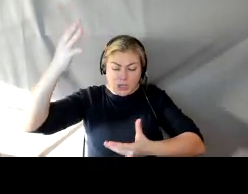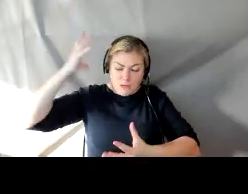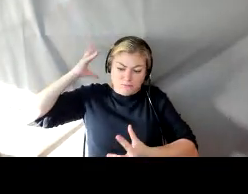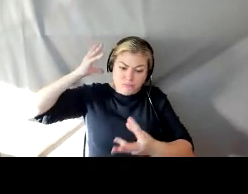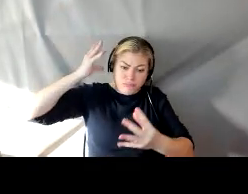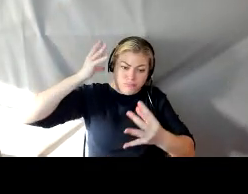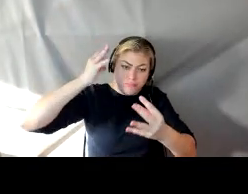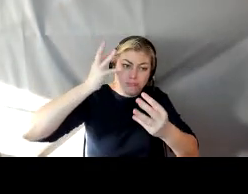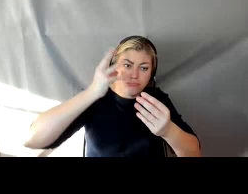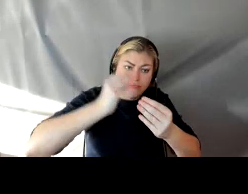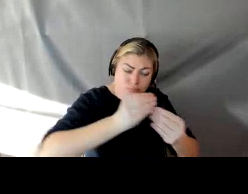Next slide.